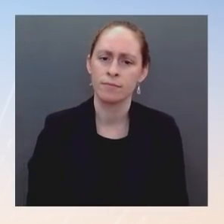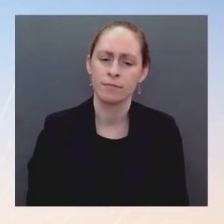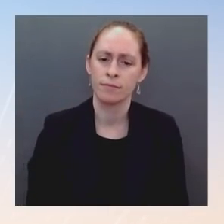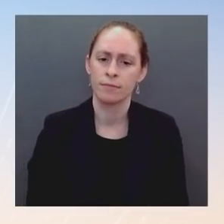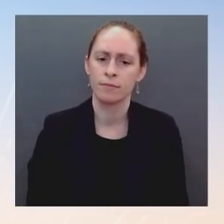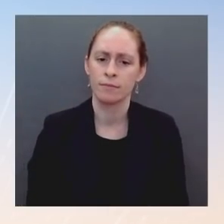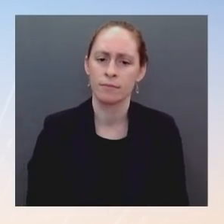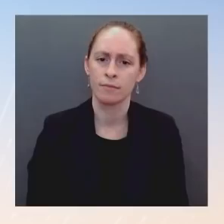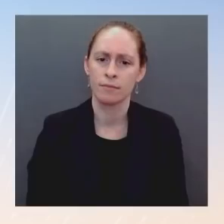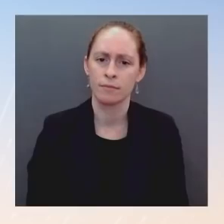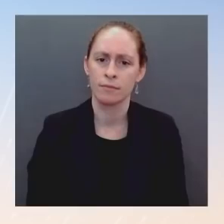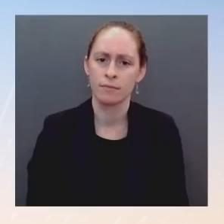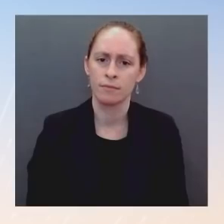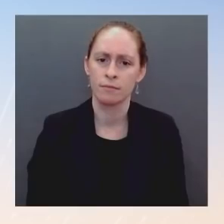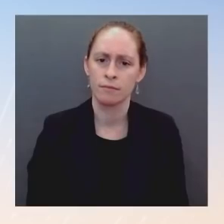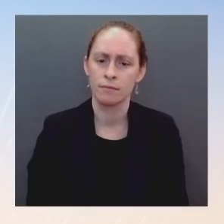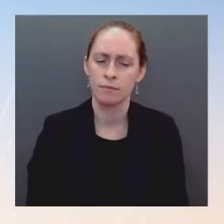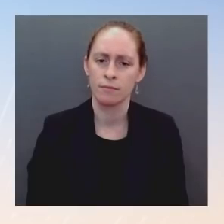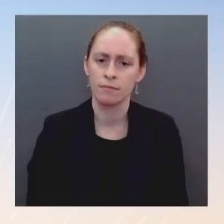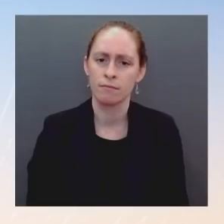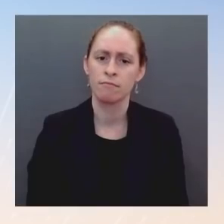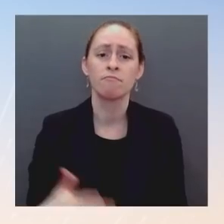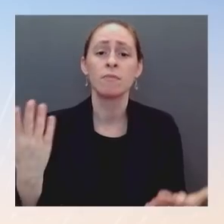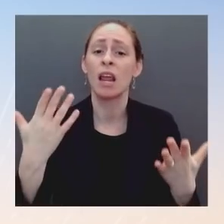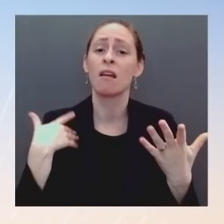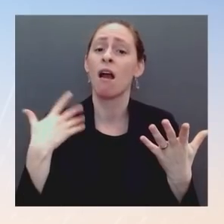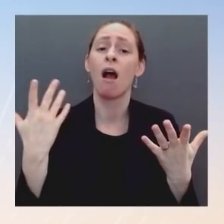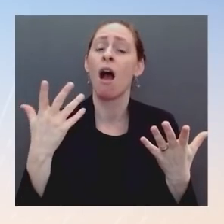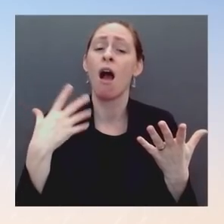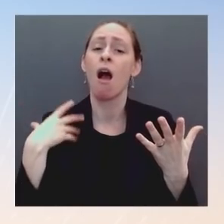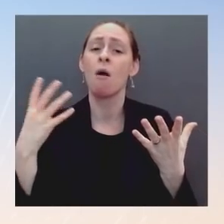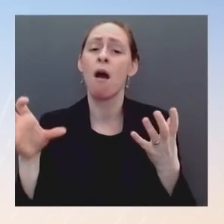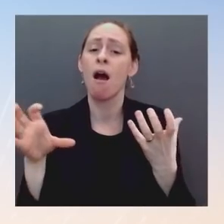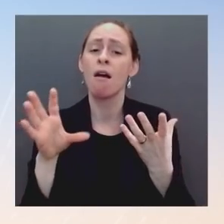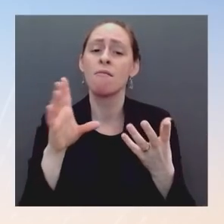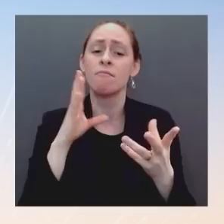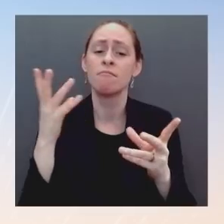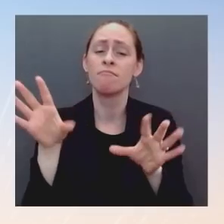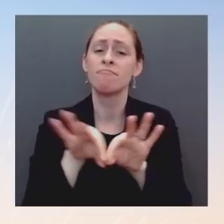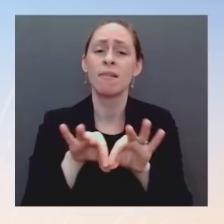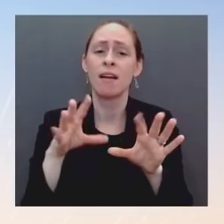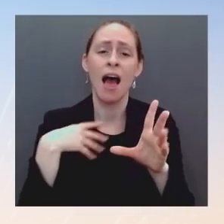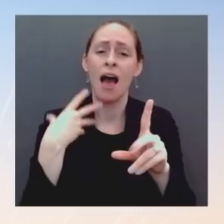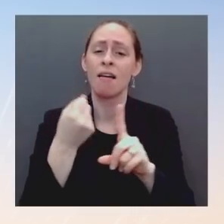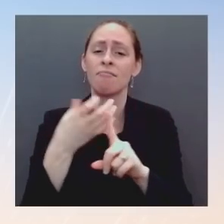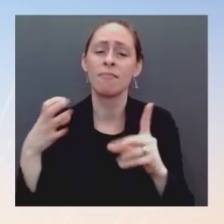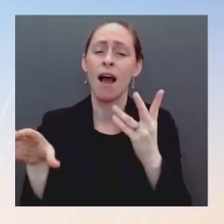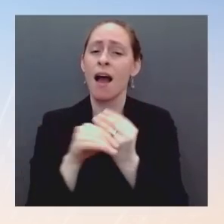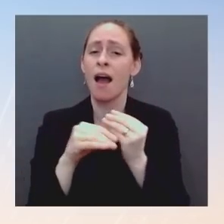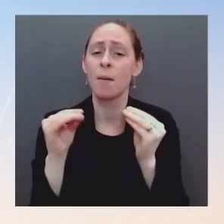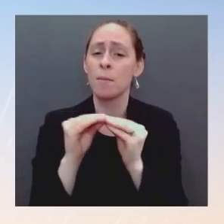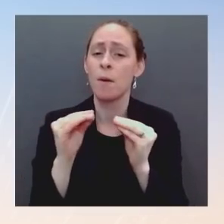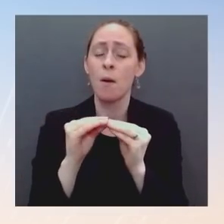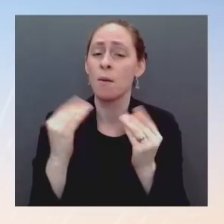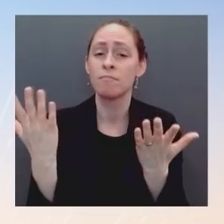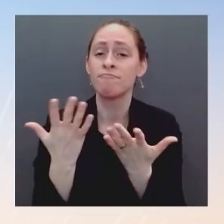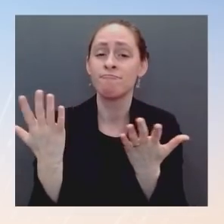as someone who will use the powers of the Fed for political purposes is simply false. I saw every day [her] commitment to the Fed's dual mandate."